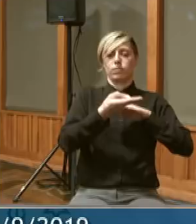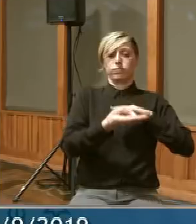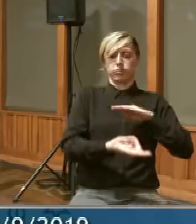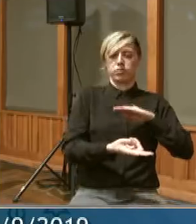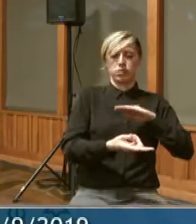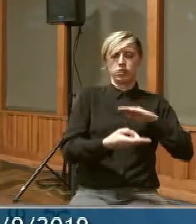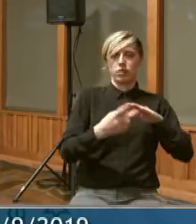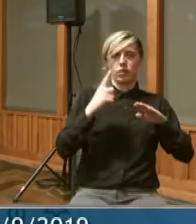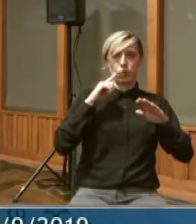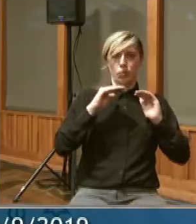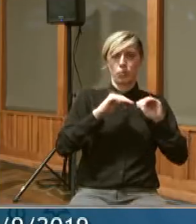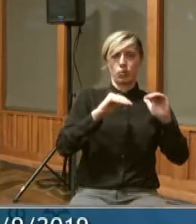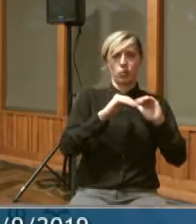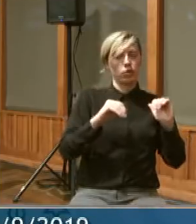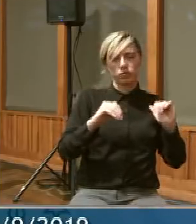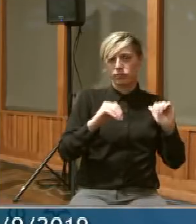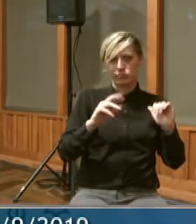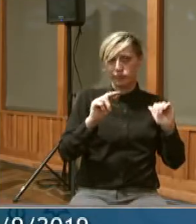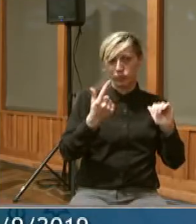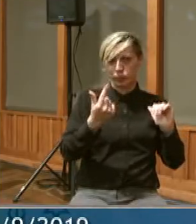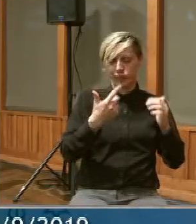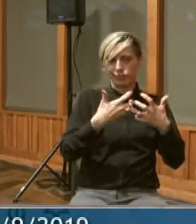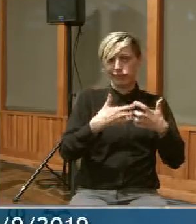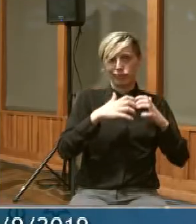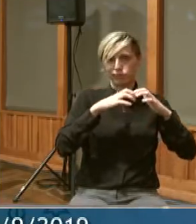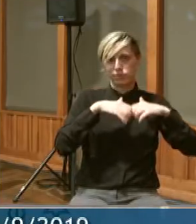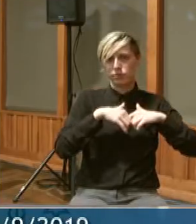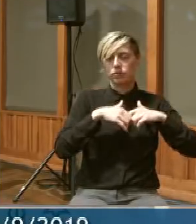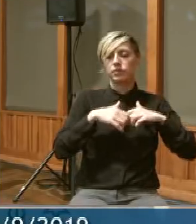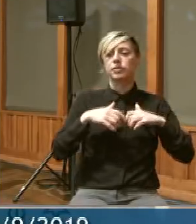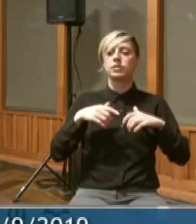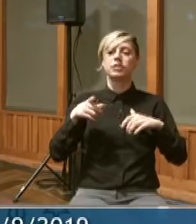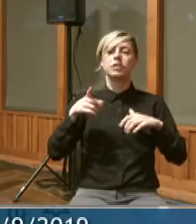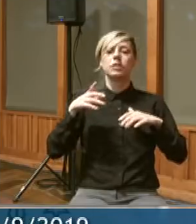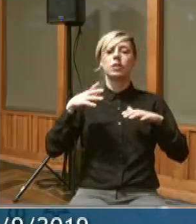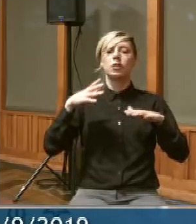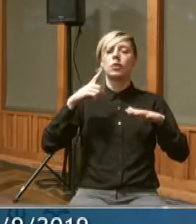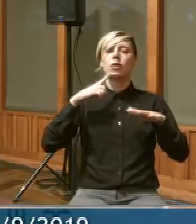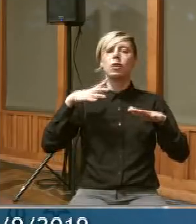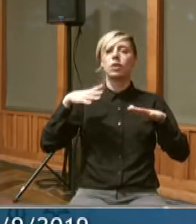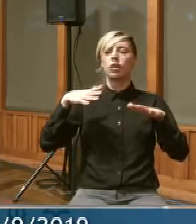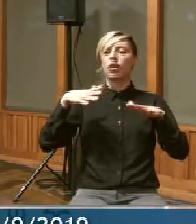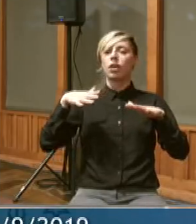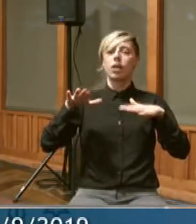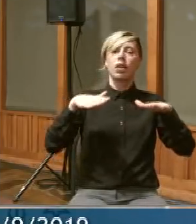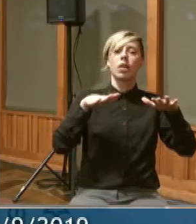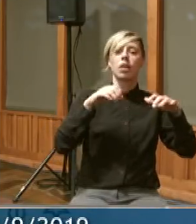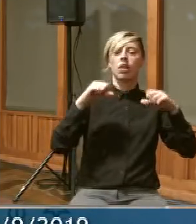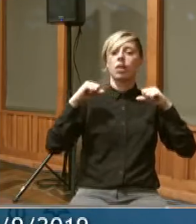HE SOMETIMES PAYS 4.50 TO USE THE SHOWER BECAUSE THE LIFTS INTO THE POOL DON'T WORK FOR HIM.